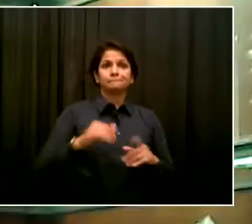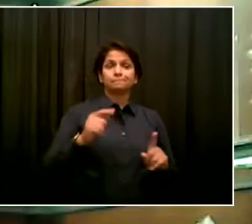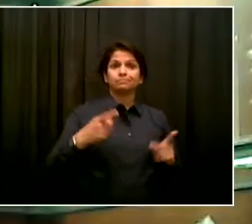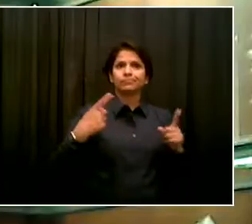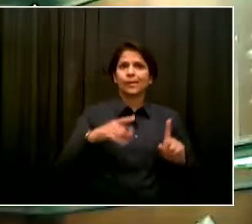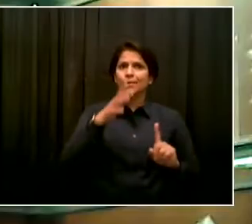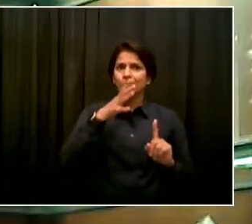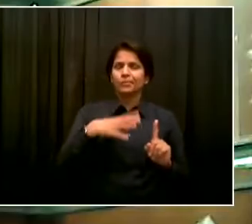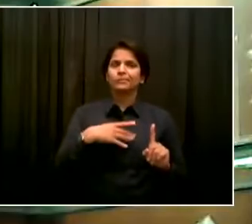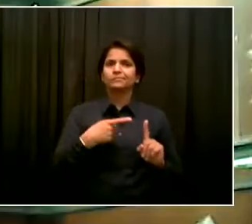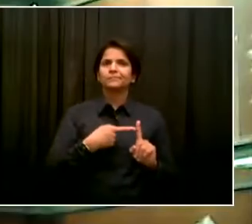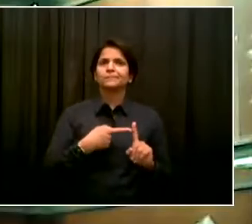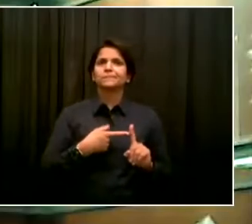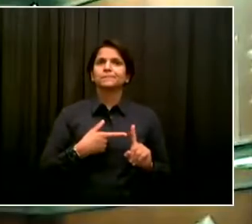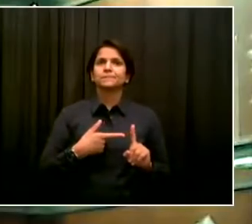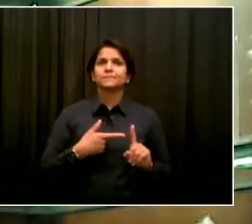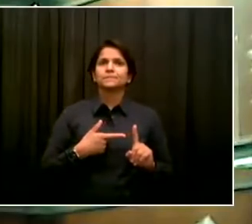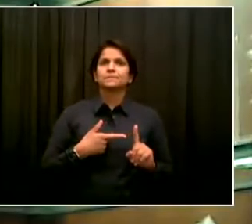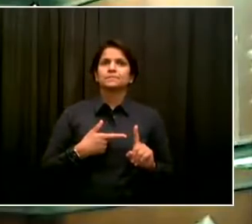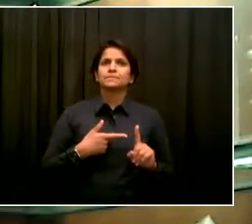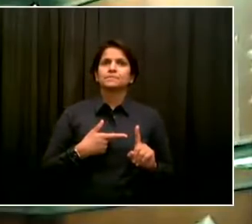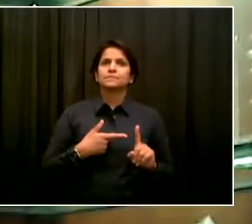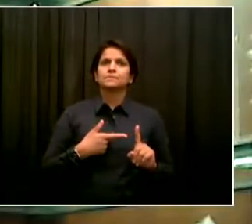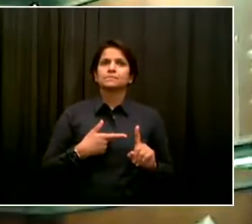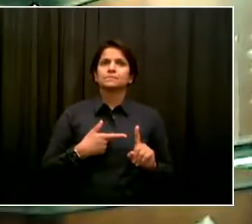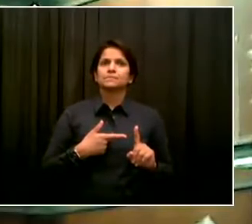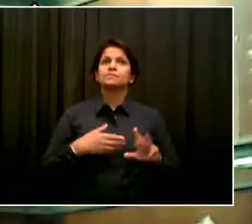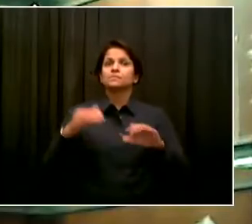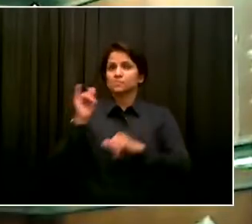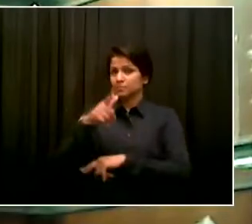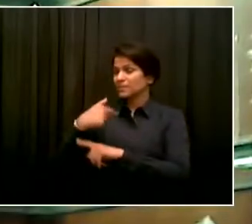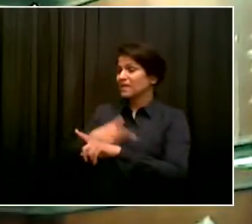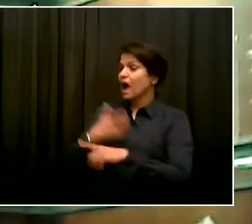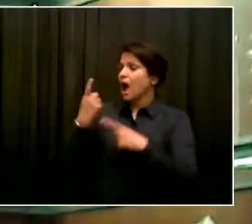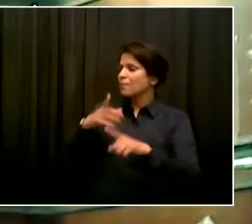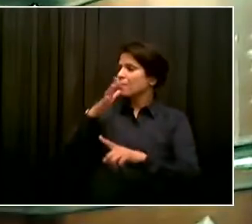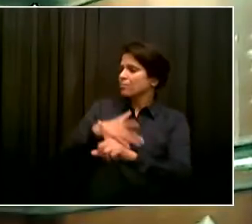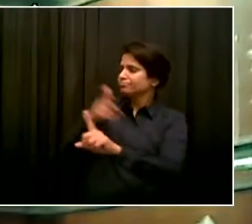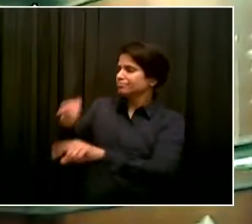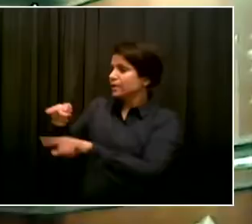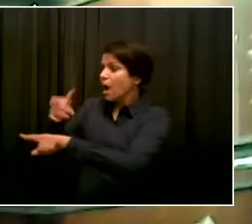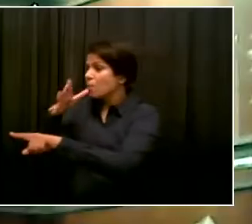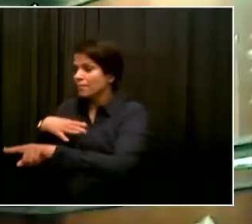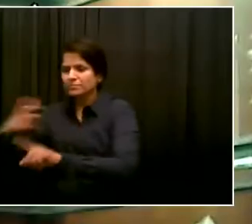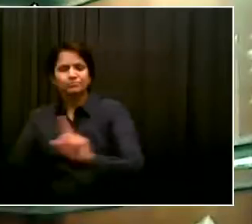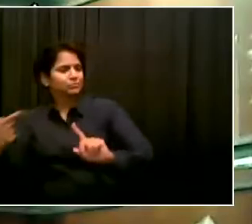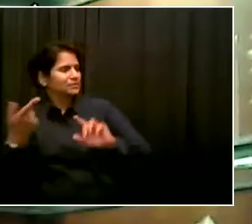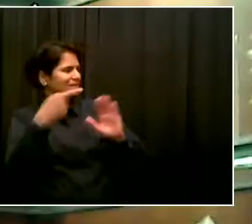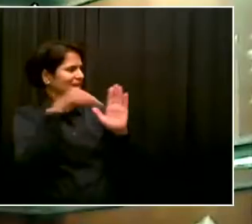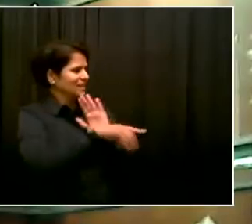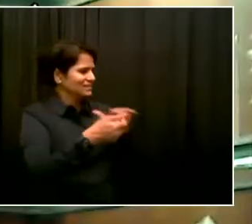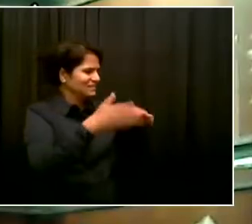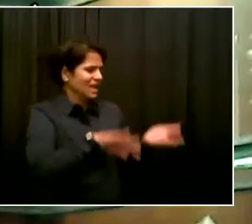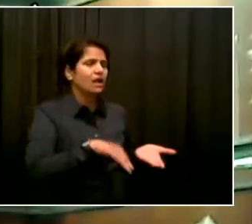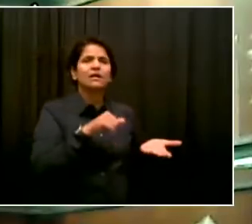A STRAY BULLET, WE CAME BACK AND